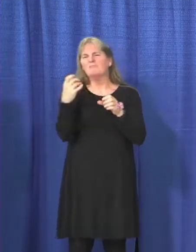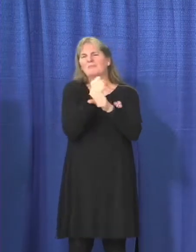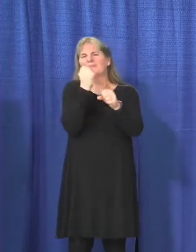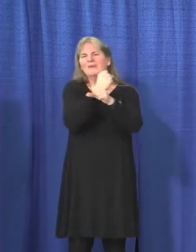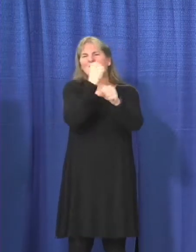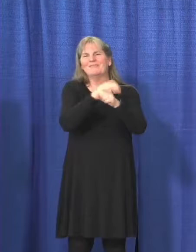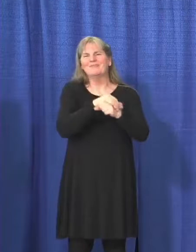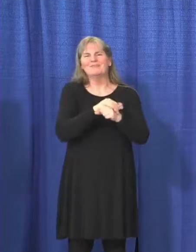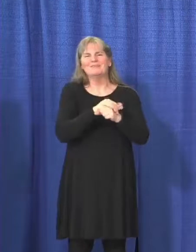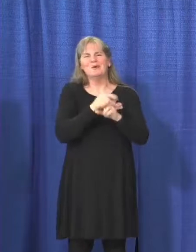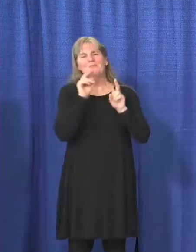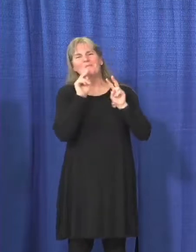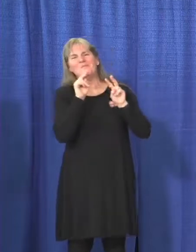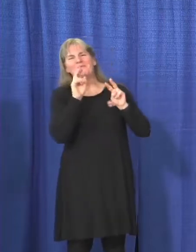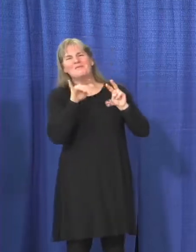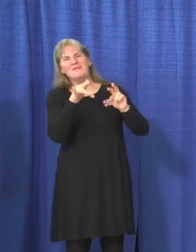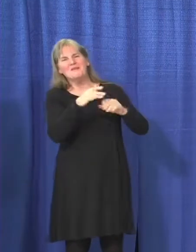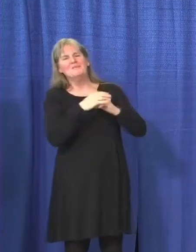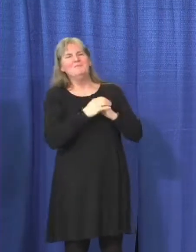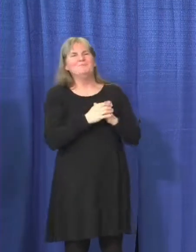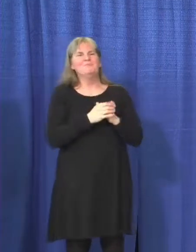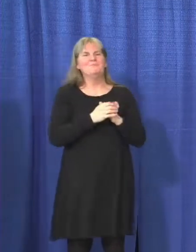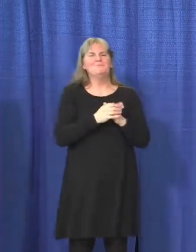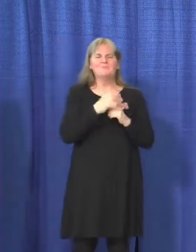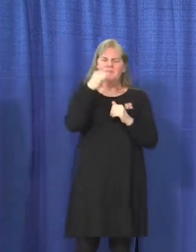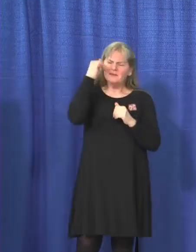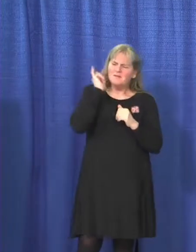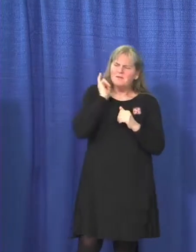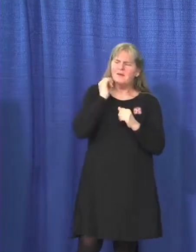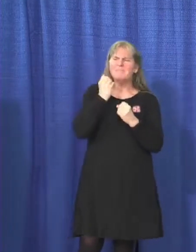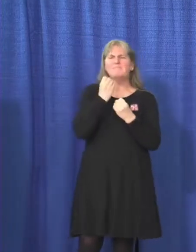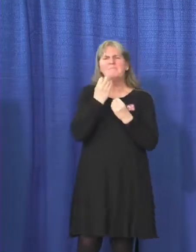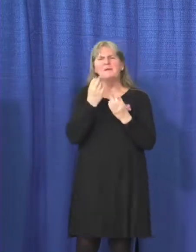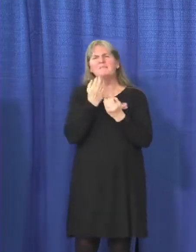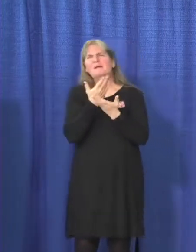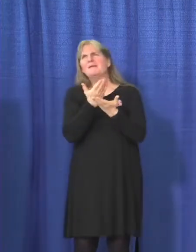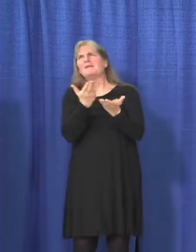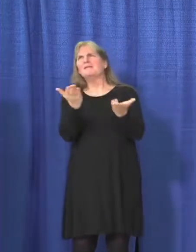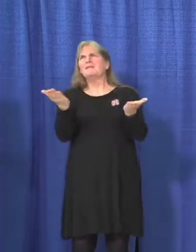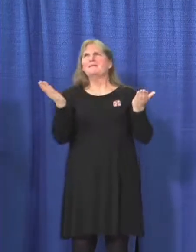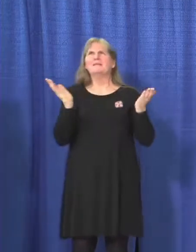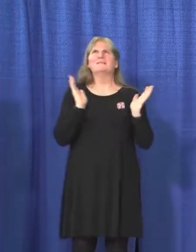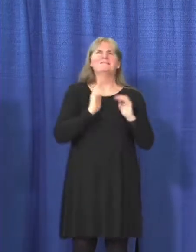Our territory has so much to share and I know there are many people and families living in